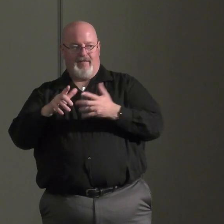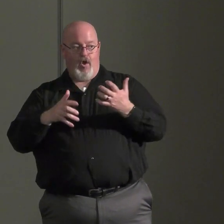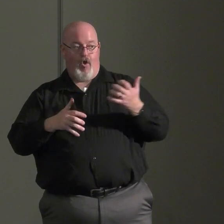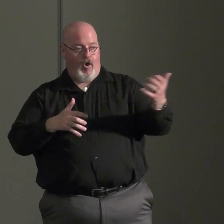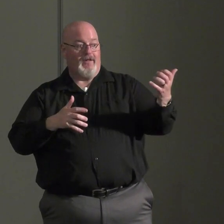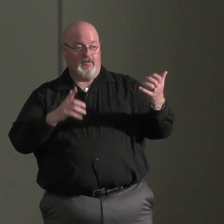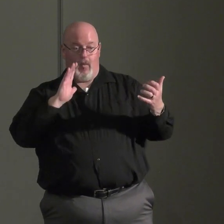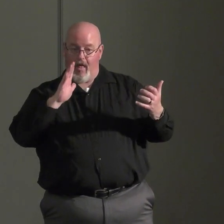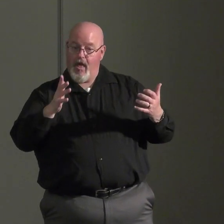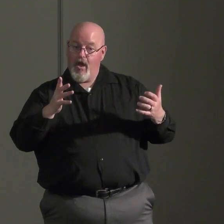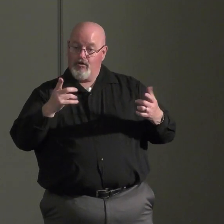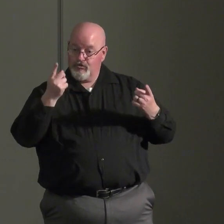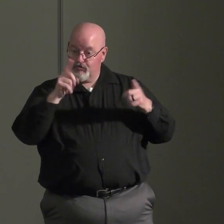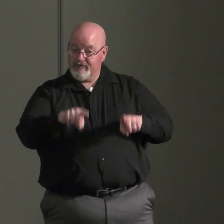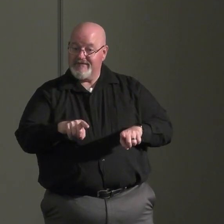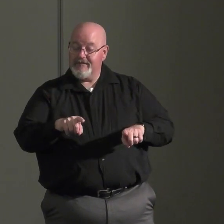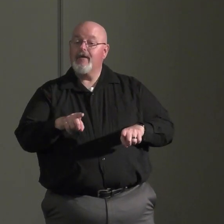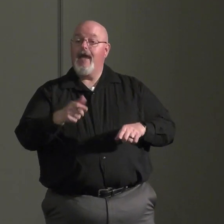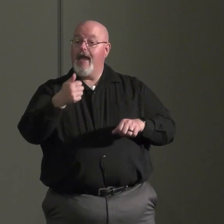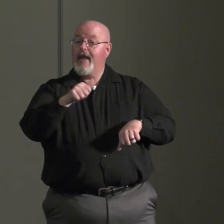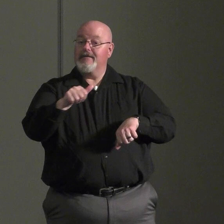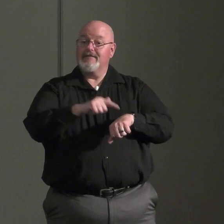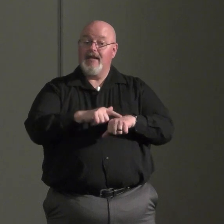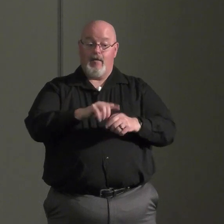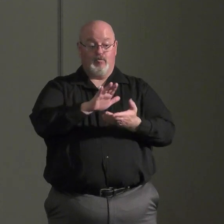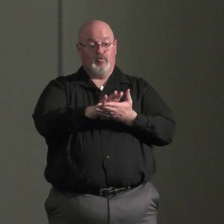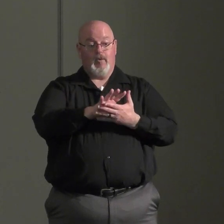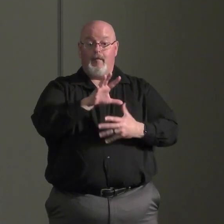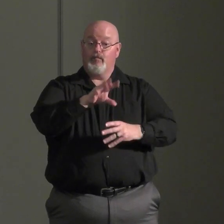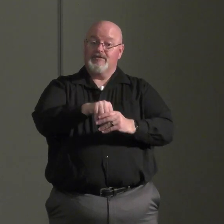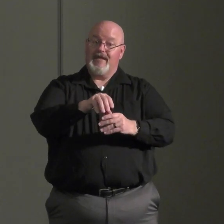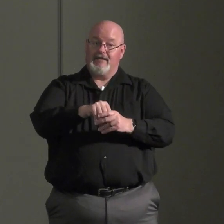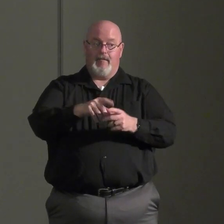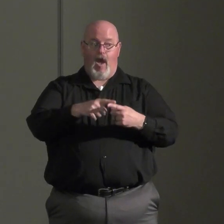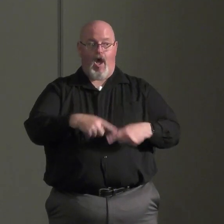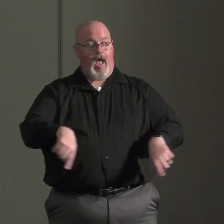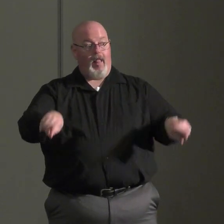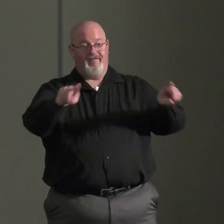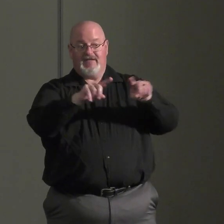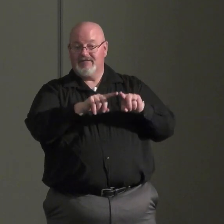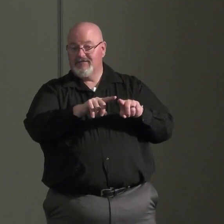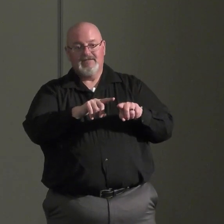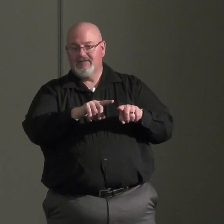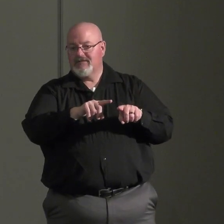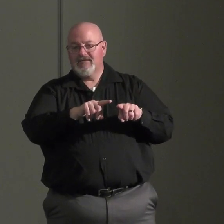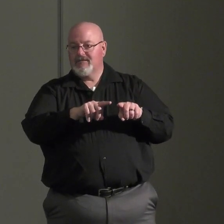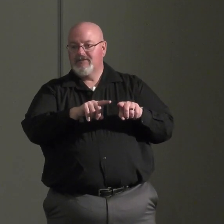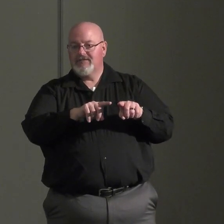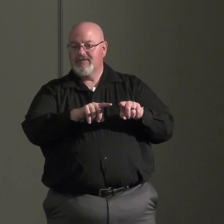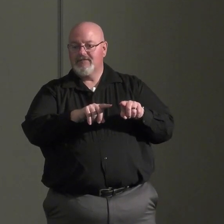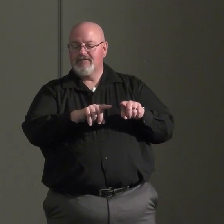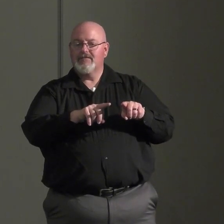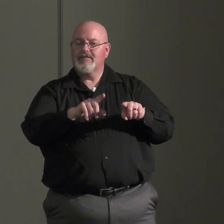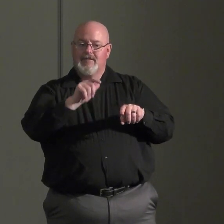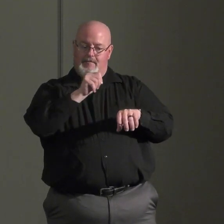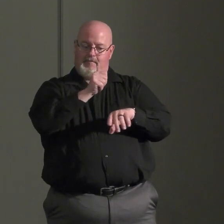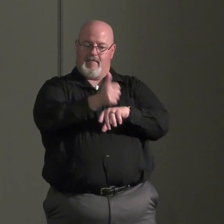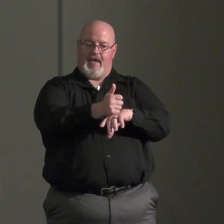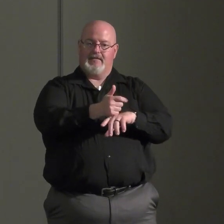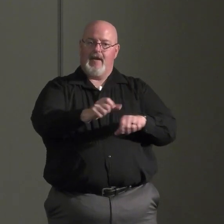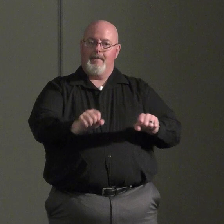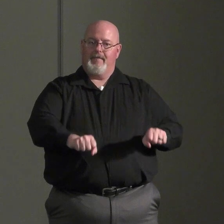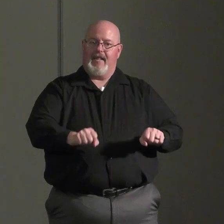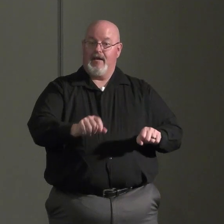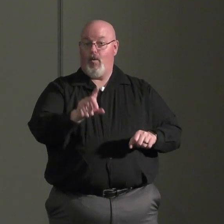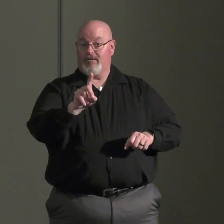agree with full participation by us all is not based on the ability or disability. But